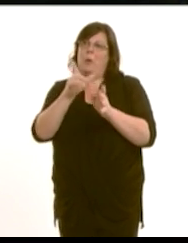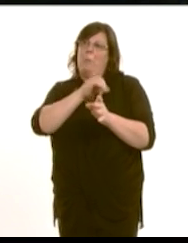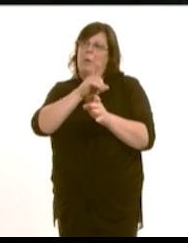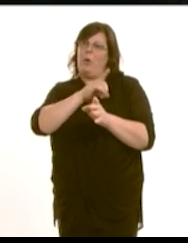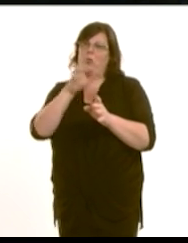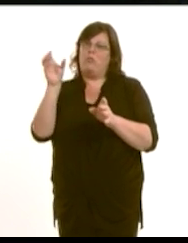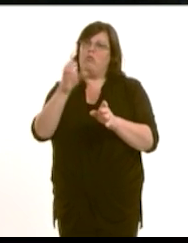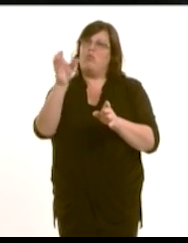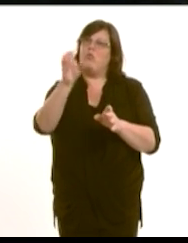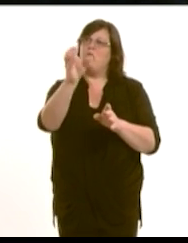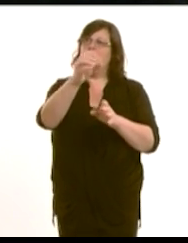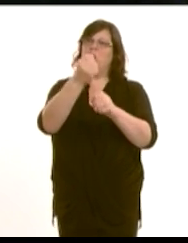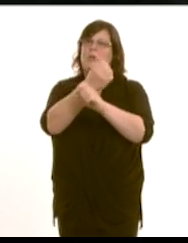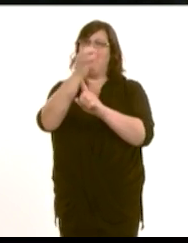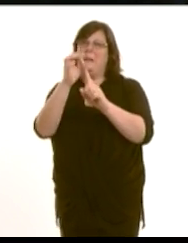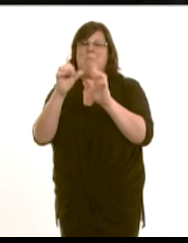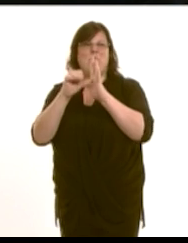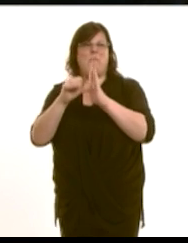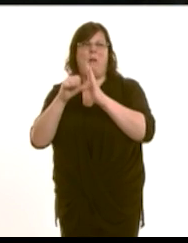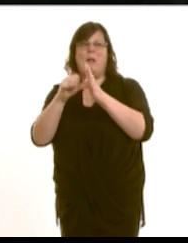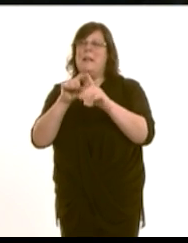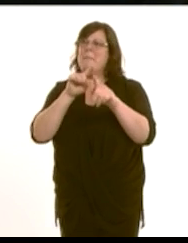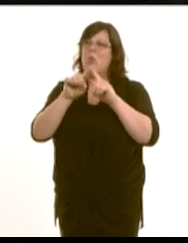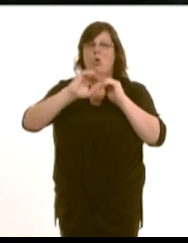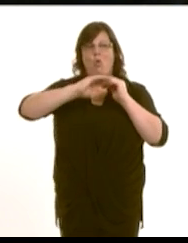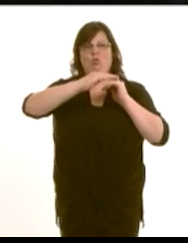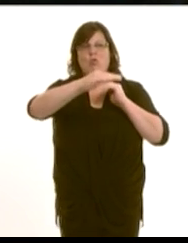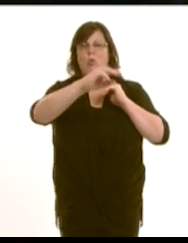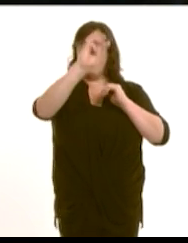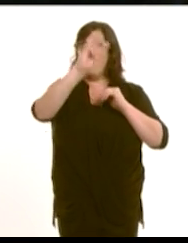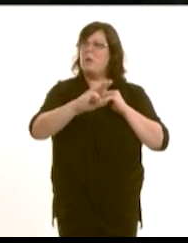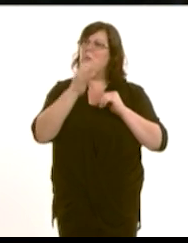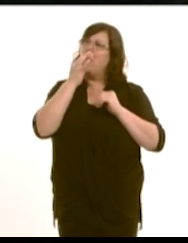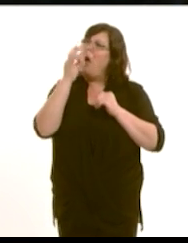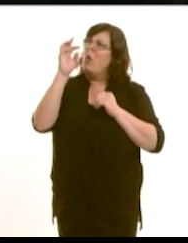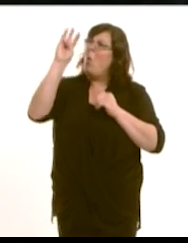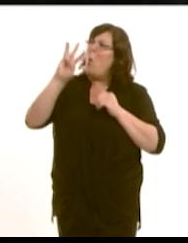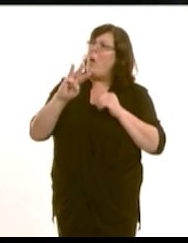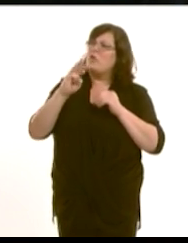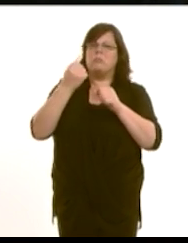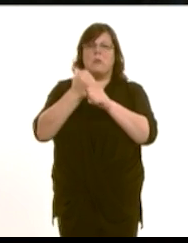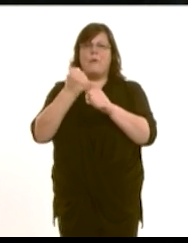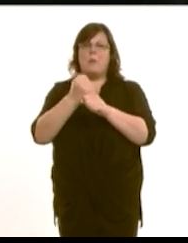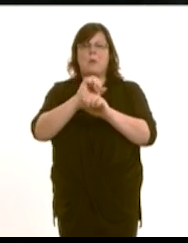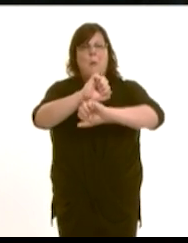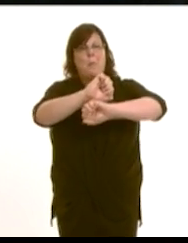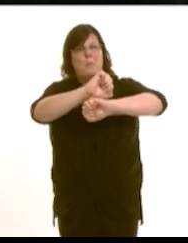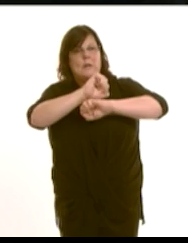in rural Wales. Could I ask if you are aware of that issue? What steps is the Welsh Government taking to offer more protection and security to GPs